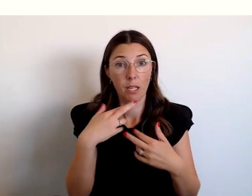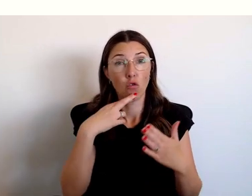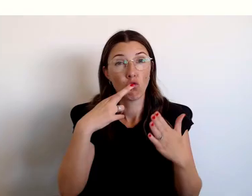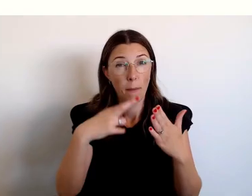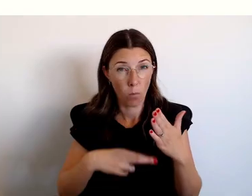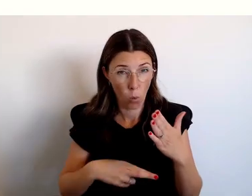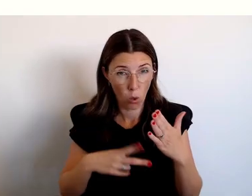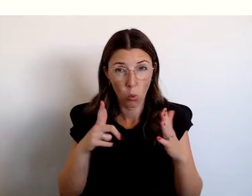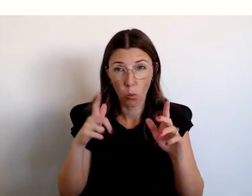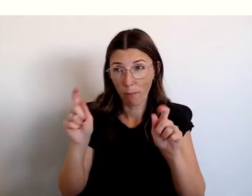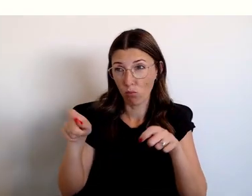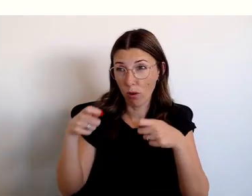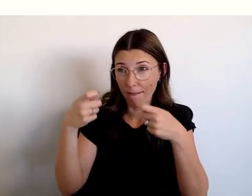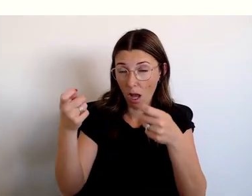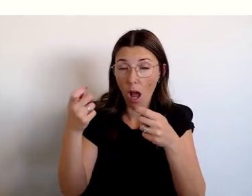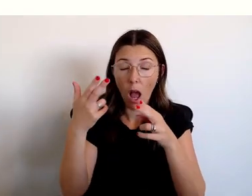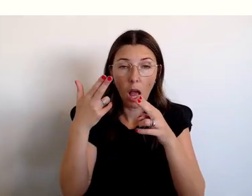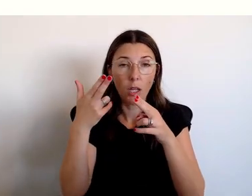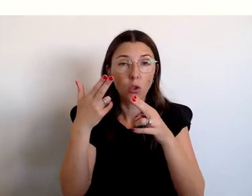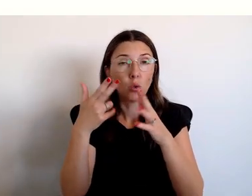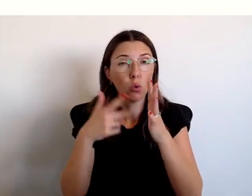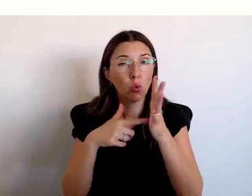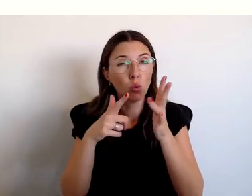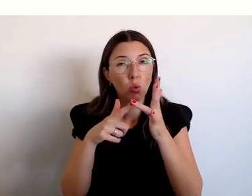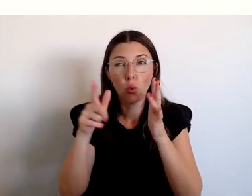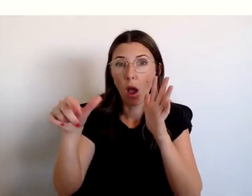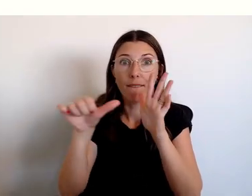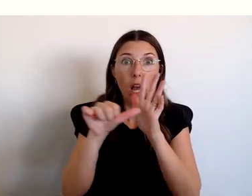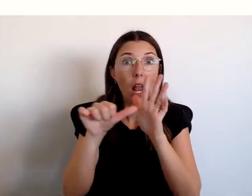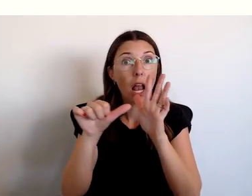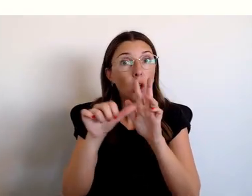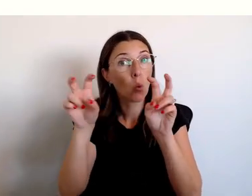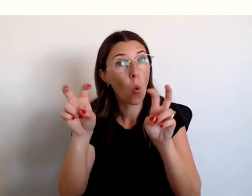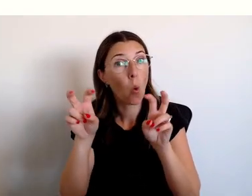systems assurance auditors to our financial auditors.